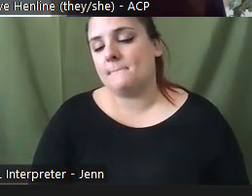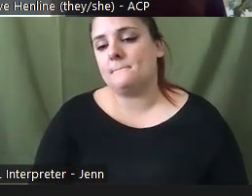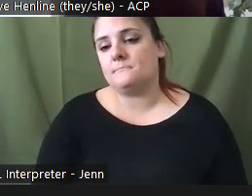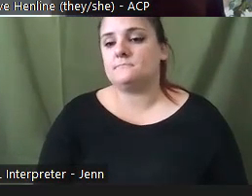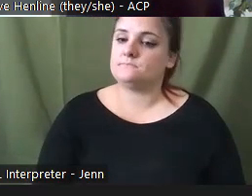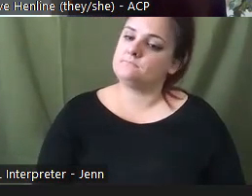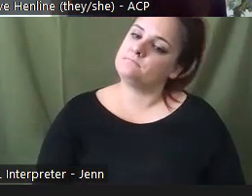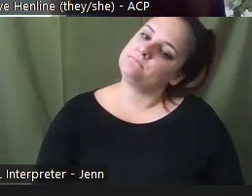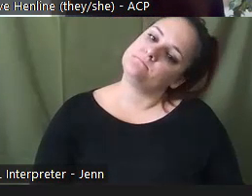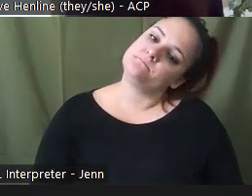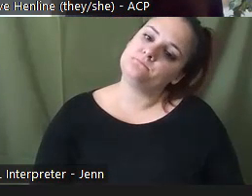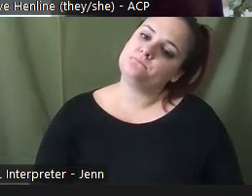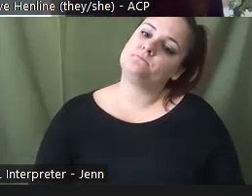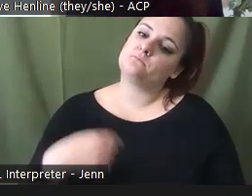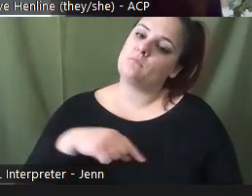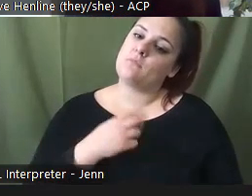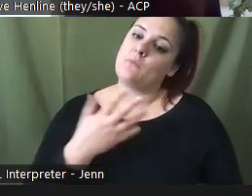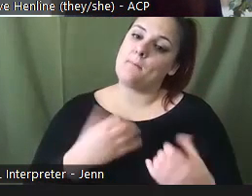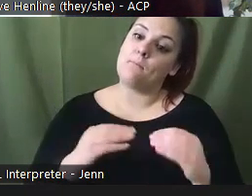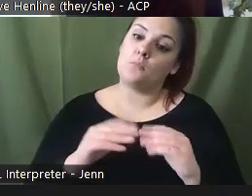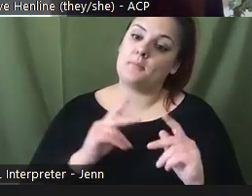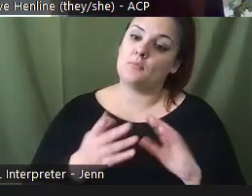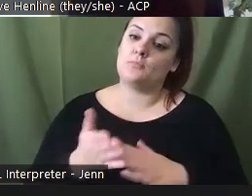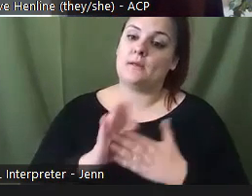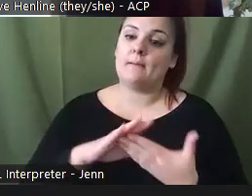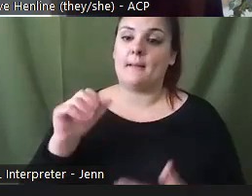people to become application assistants. So if there's something that's holding you up, don't